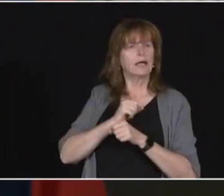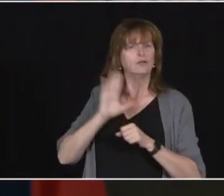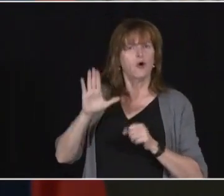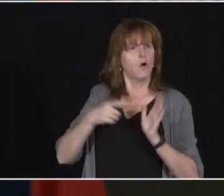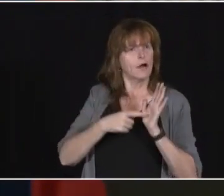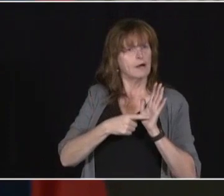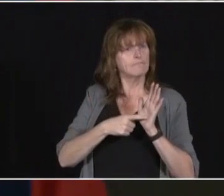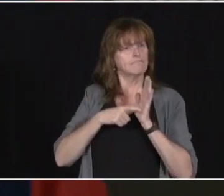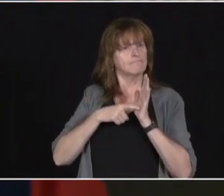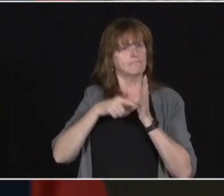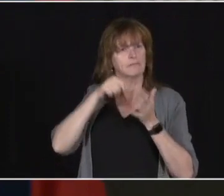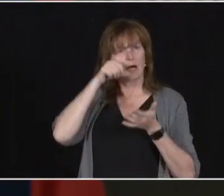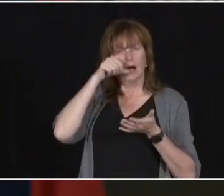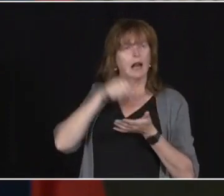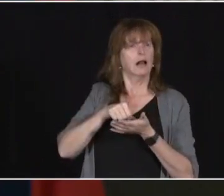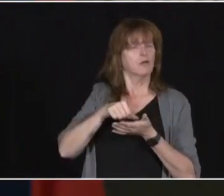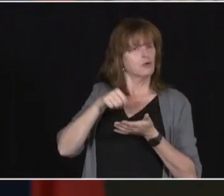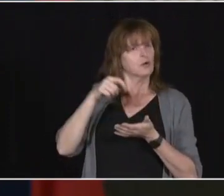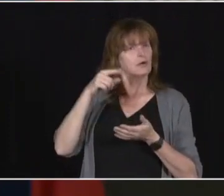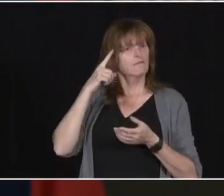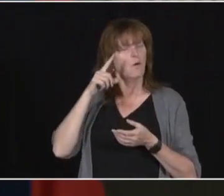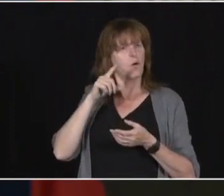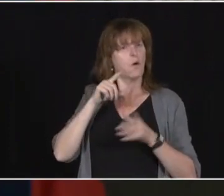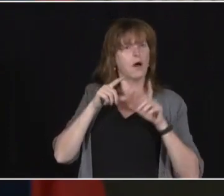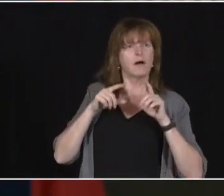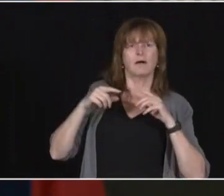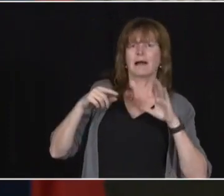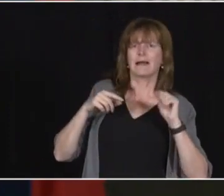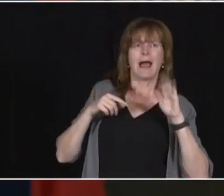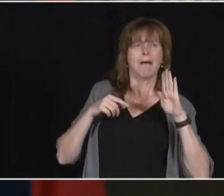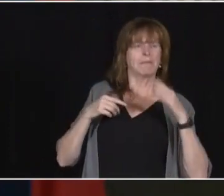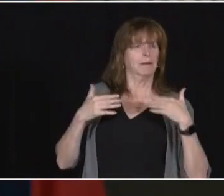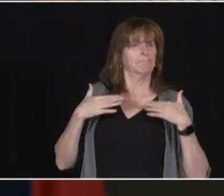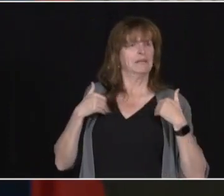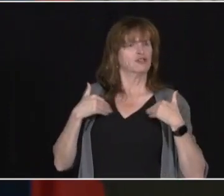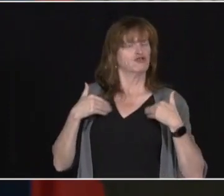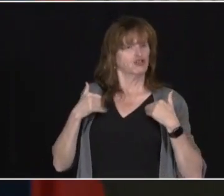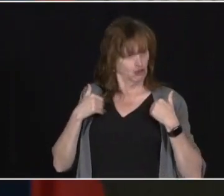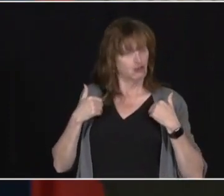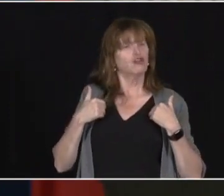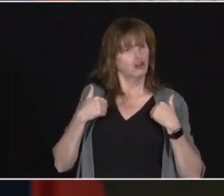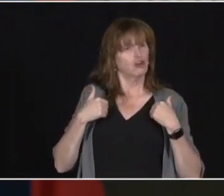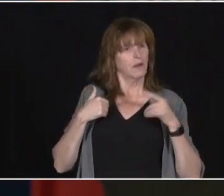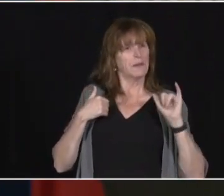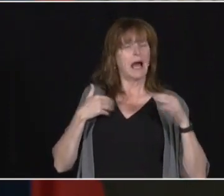of your mandate letters to cabinet ministers for nearly 2 years since you were elected and now your government is fighting it".